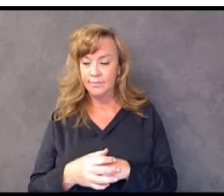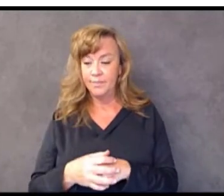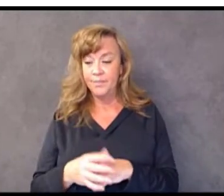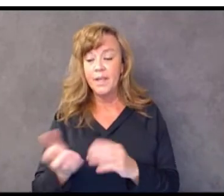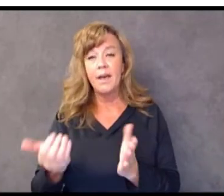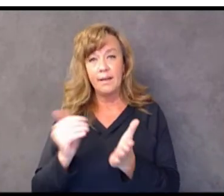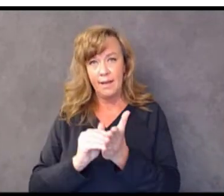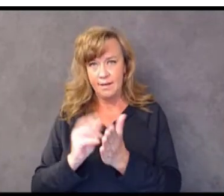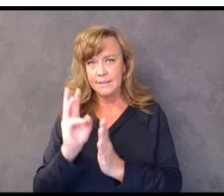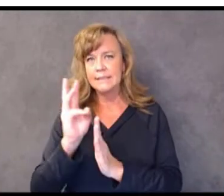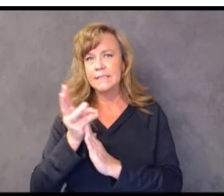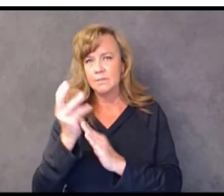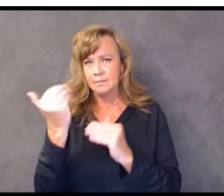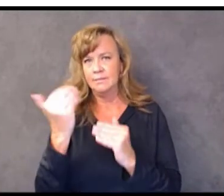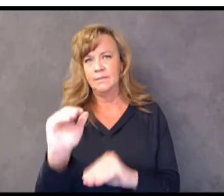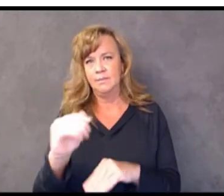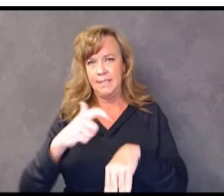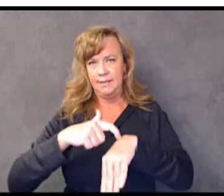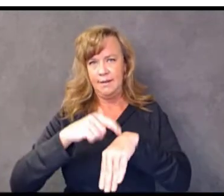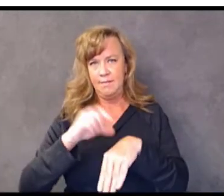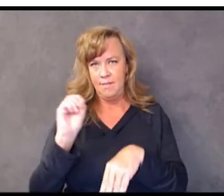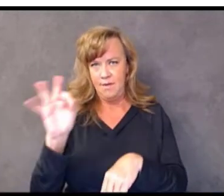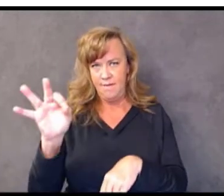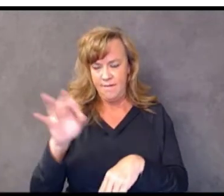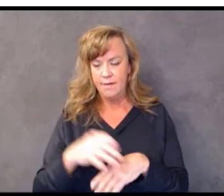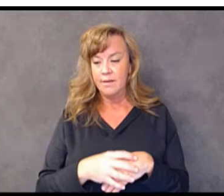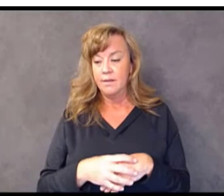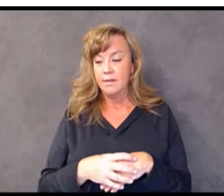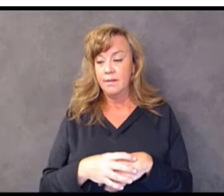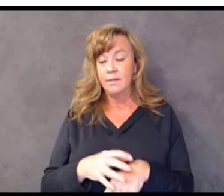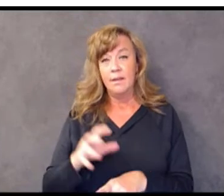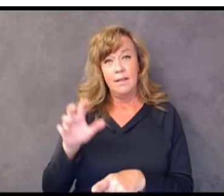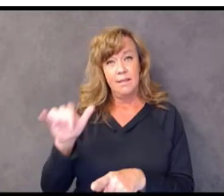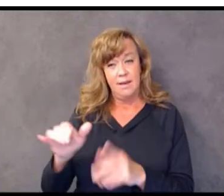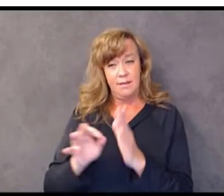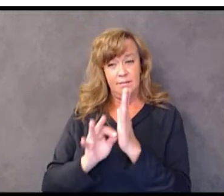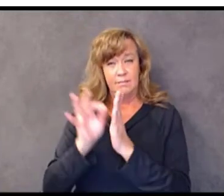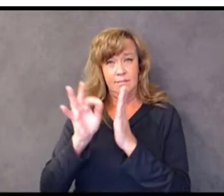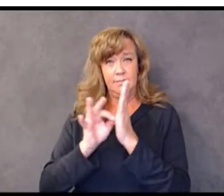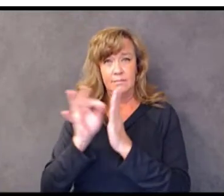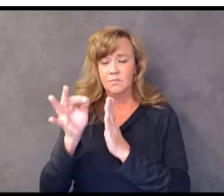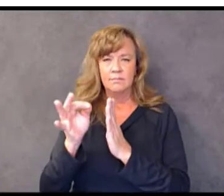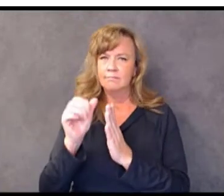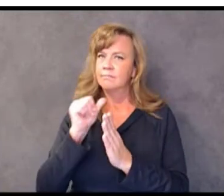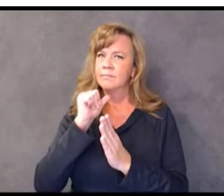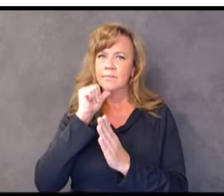The score received on this subtest is not calculated into the overall score a student